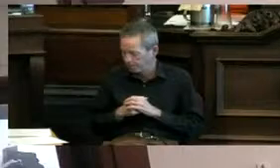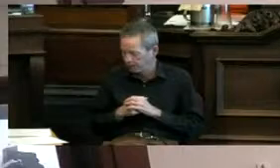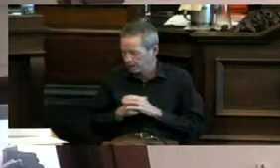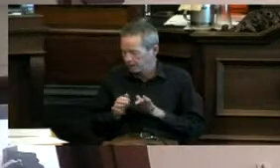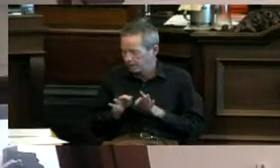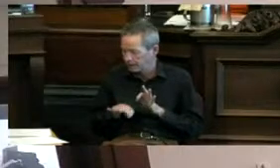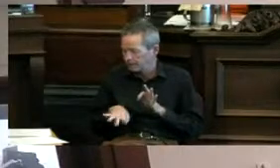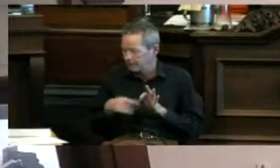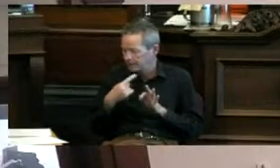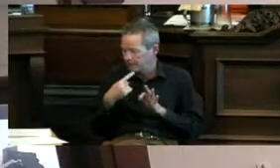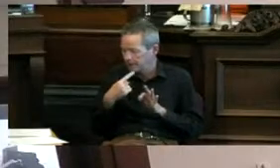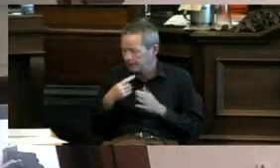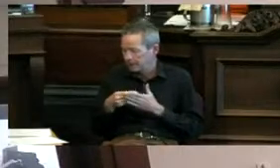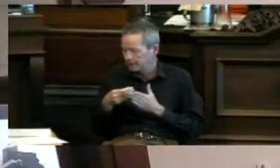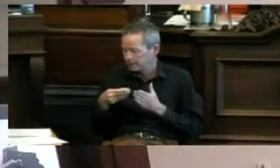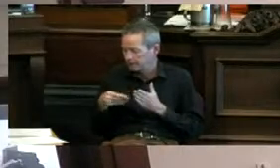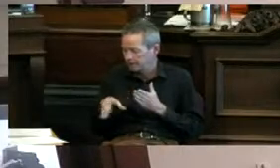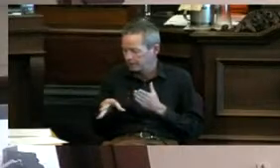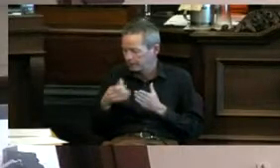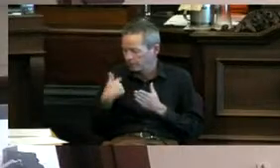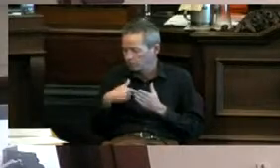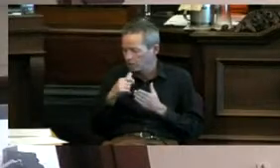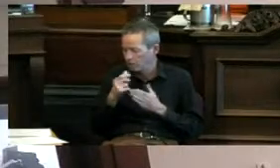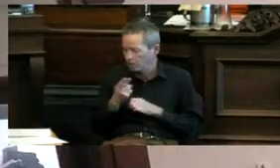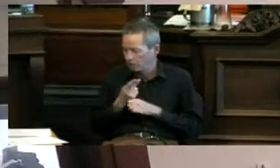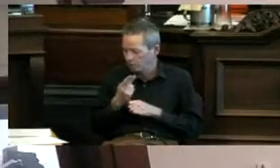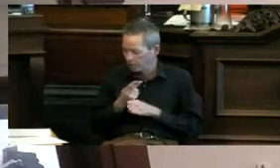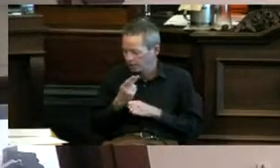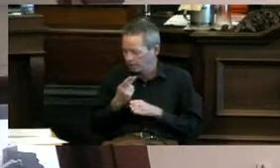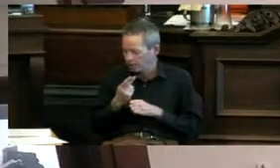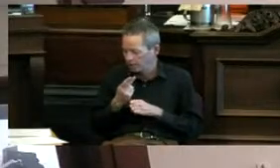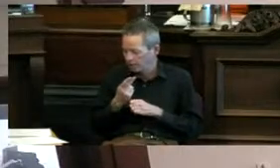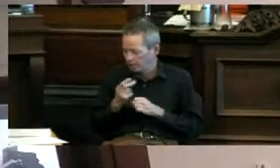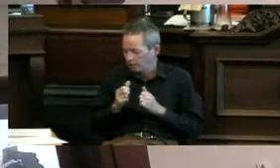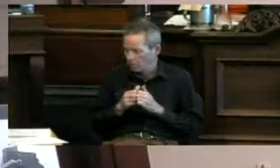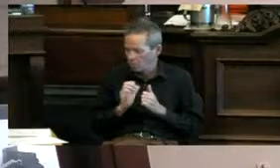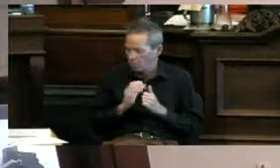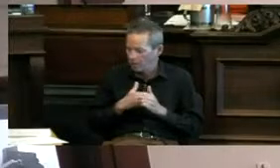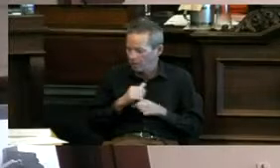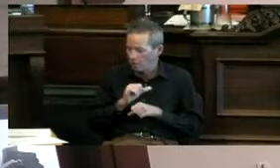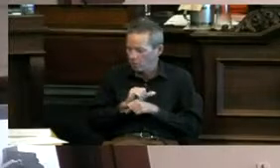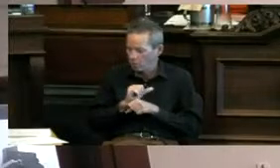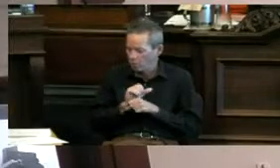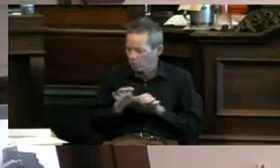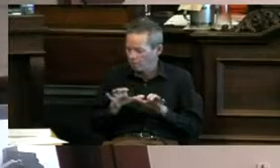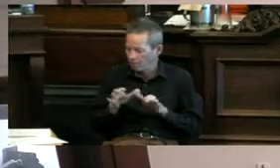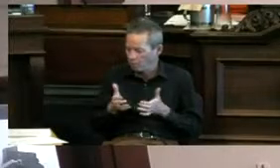especially in black and brown communities. So to simply say